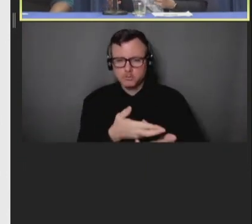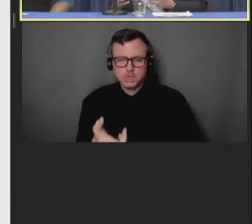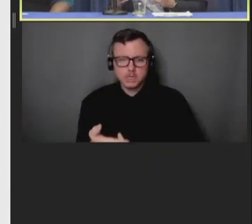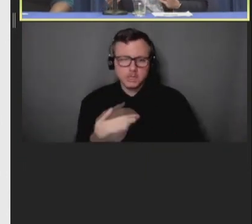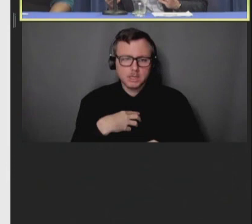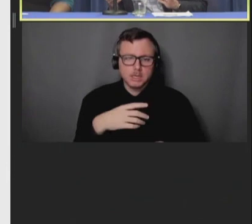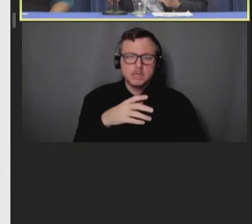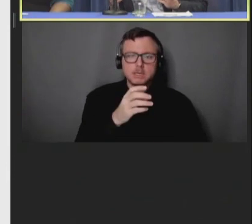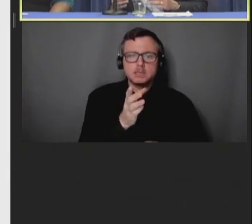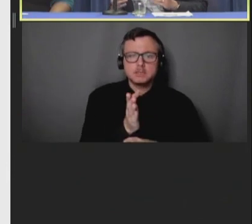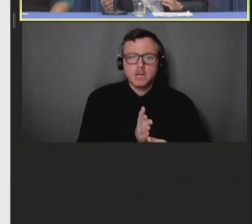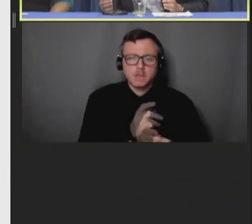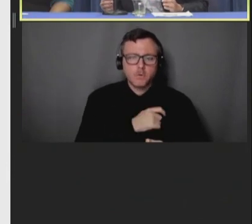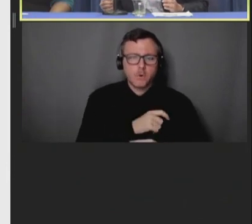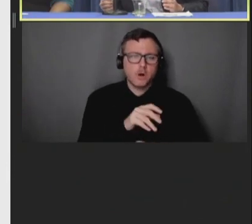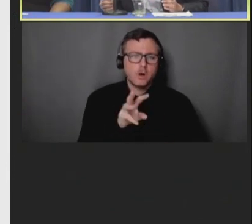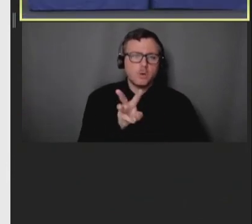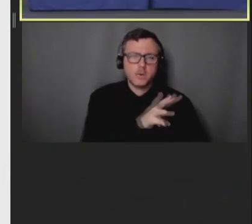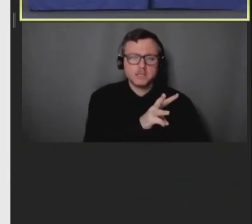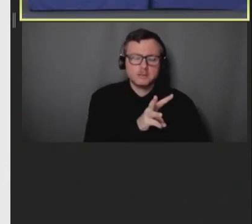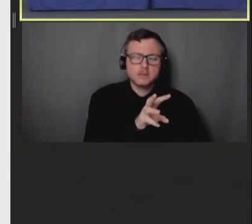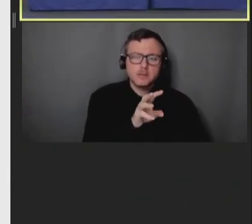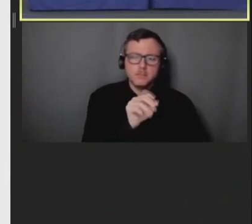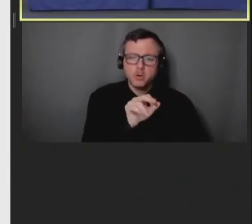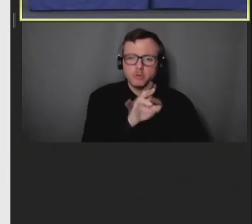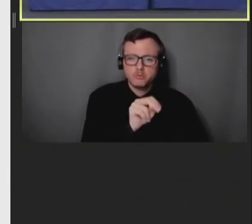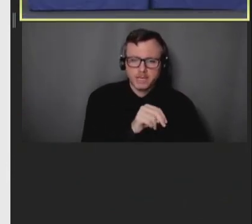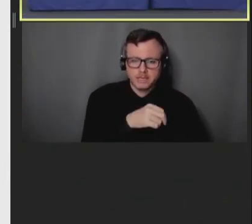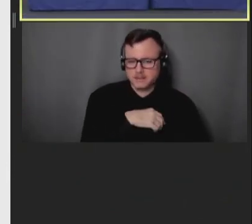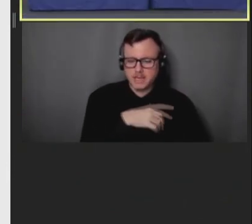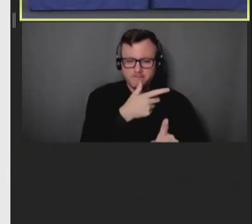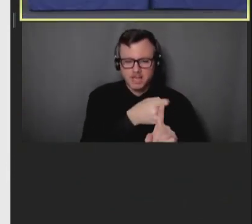having vaccinated like five to 10 people. And it might have been five people on the team.